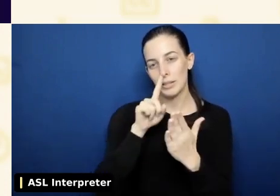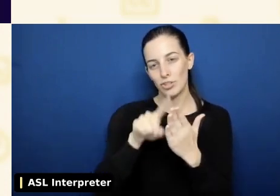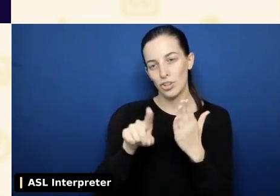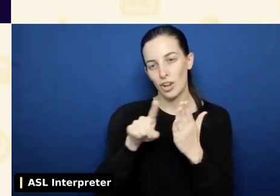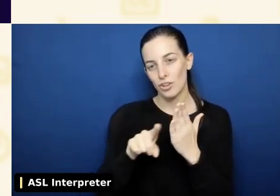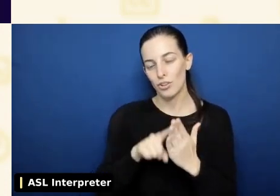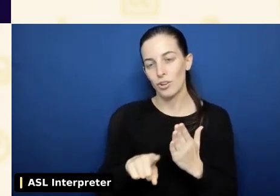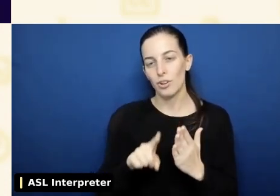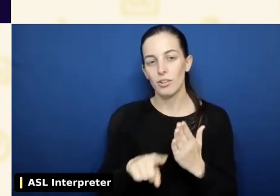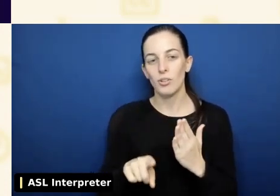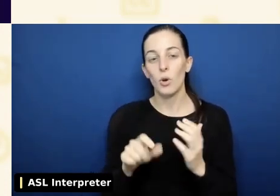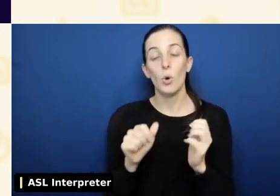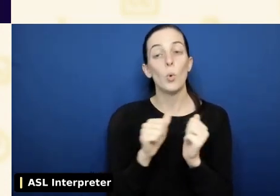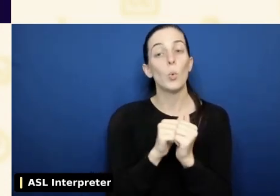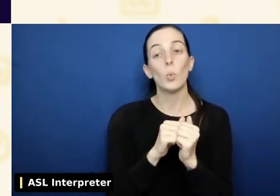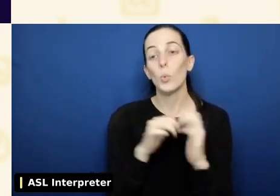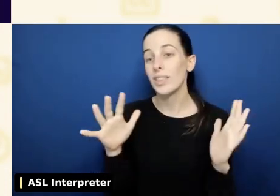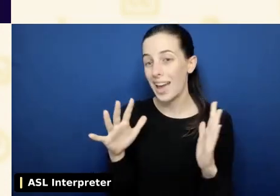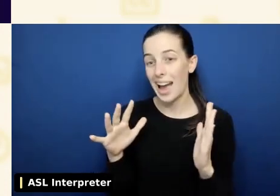without reading them on the table on the back-end.